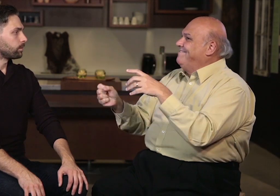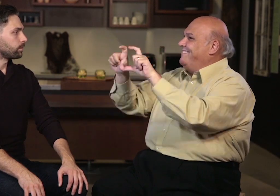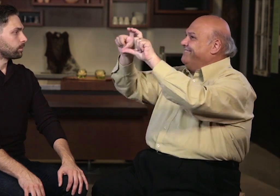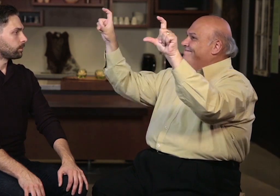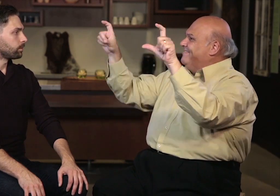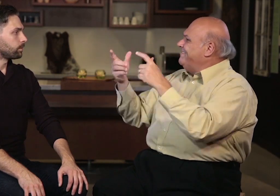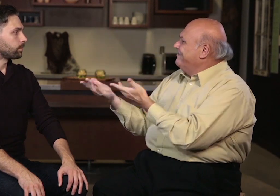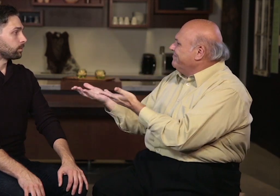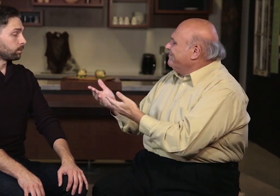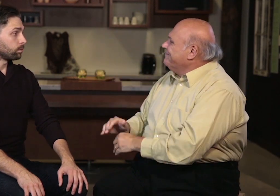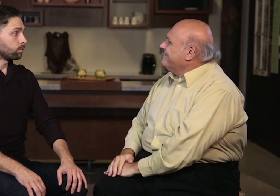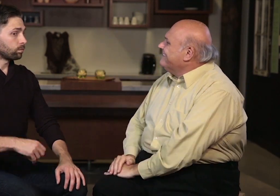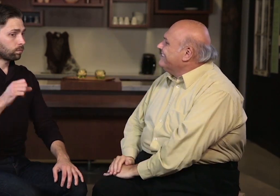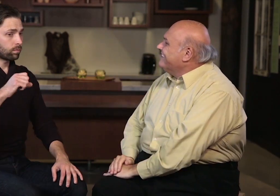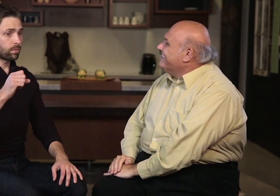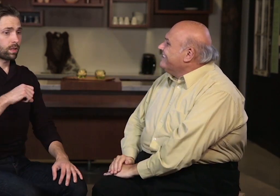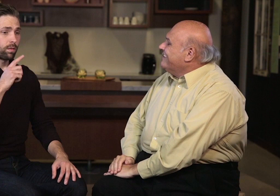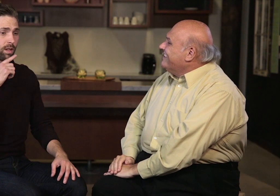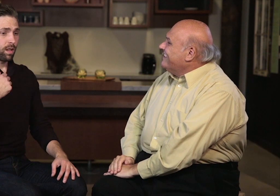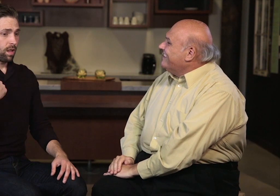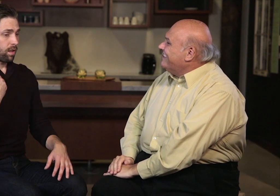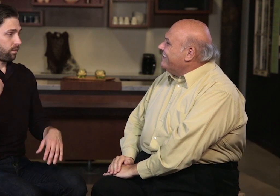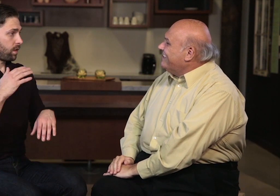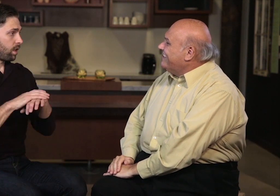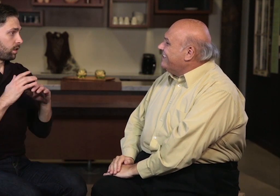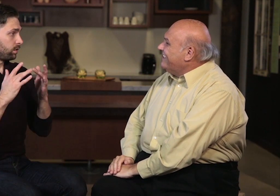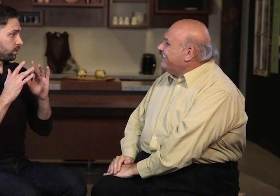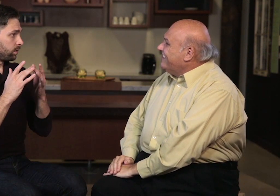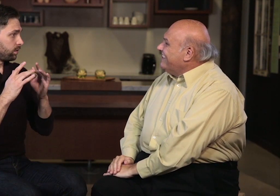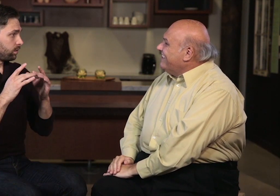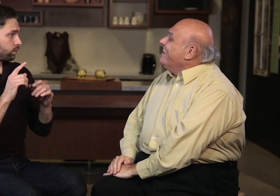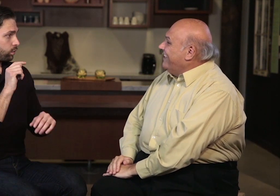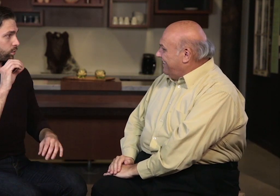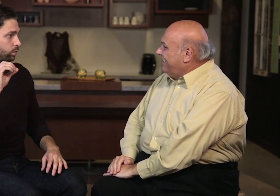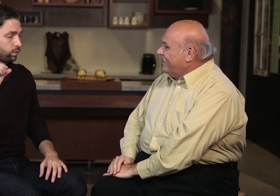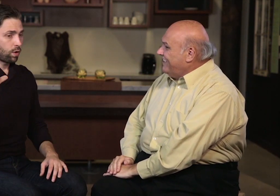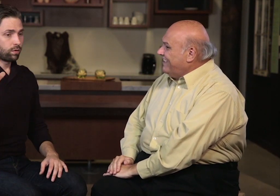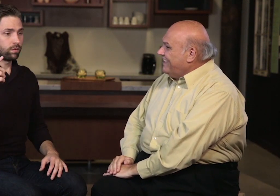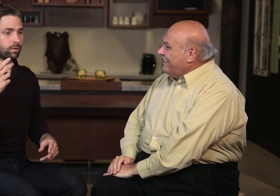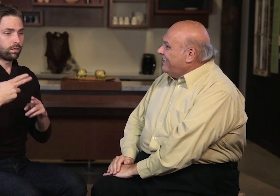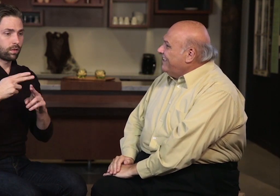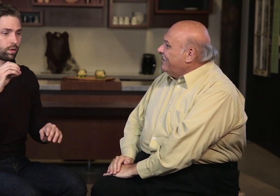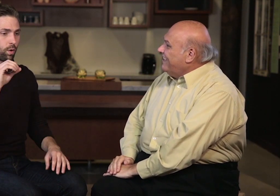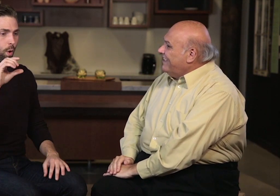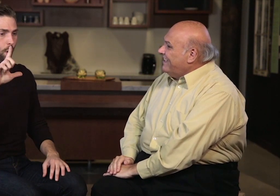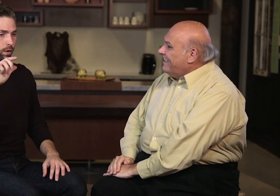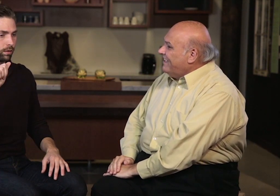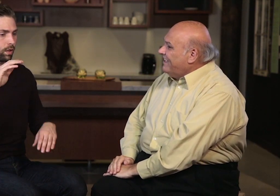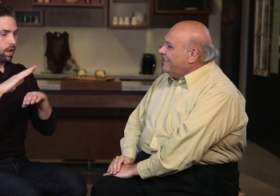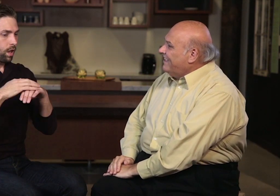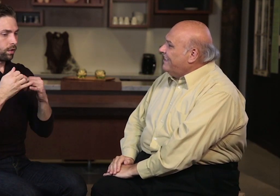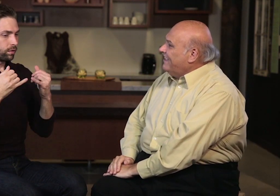us more about those that succeeded? Yes, we have an online tool called "OLA" - Online Learning Alternative that